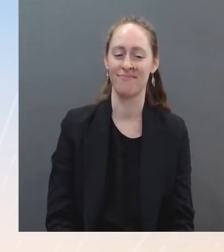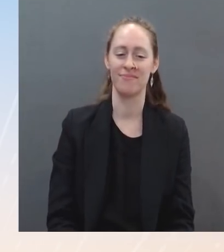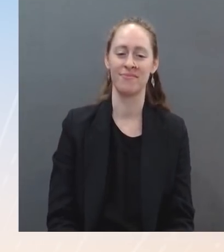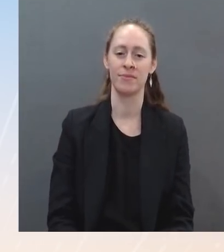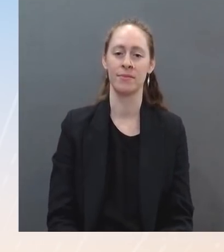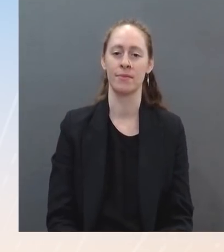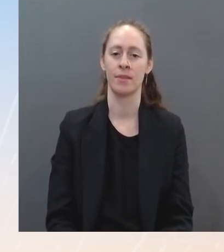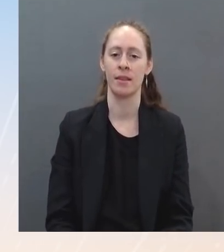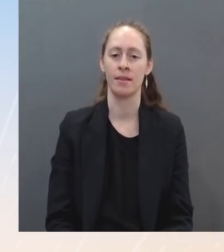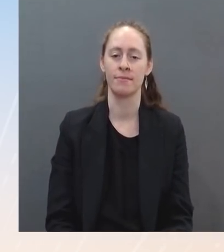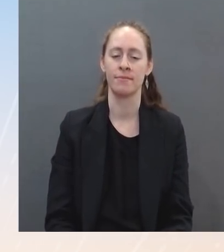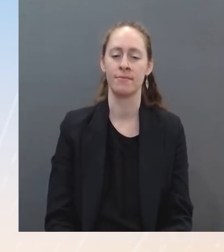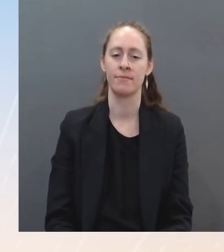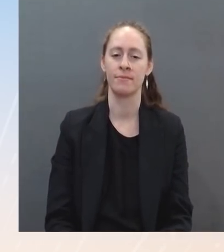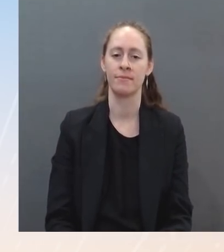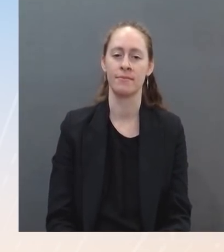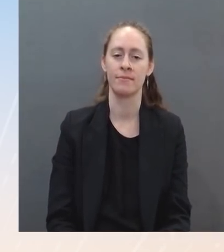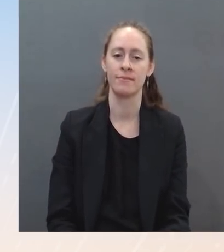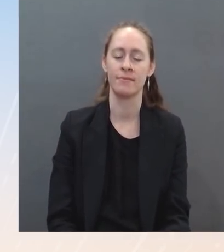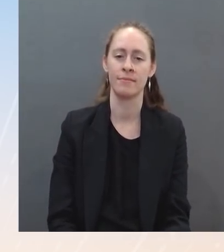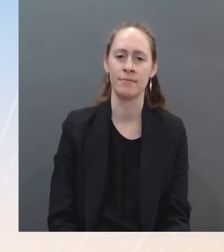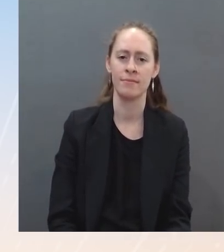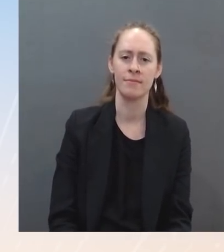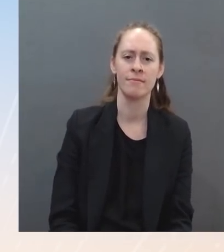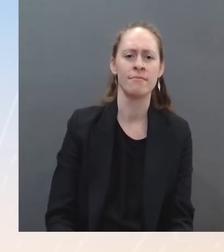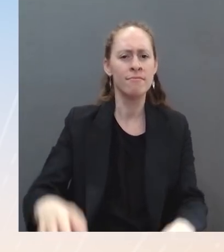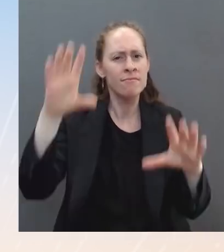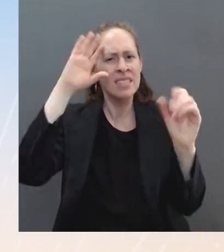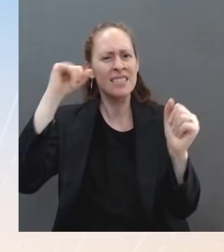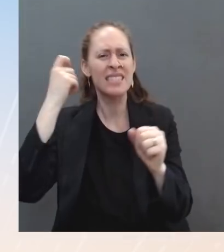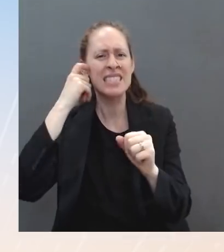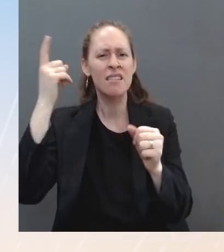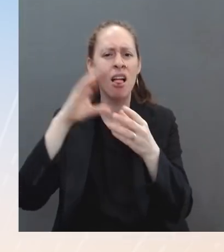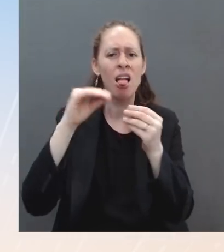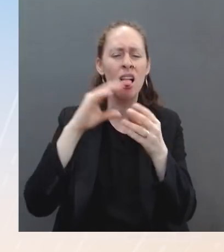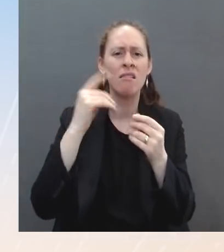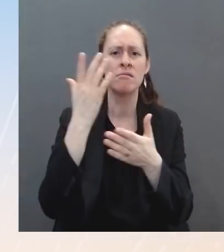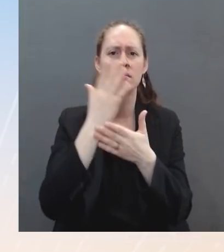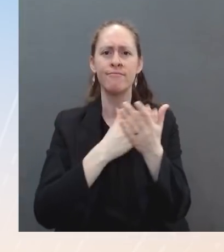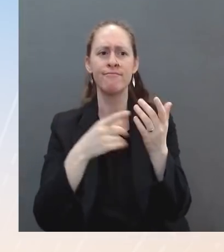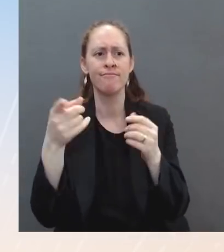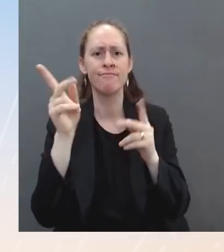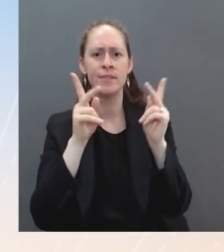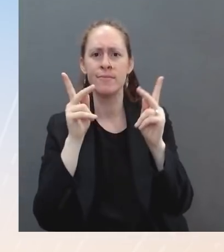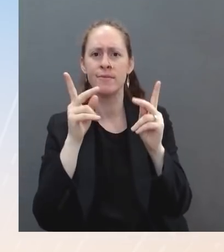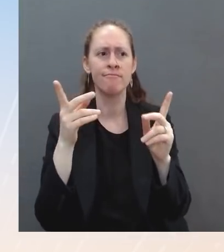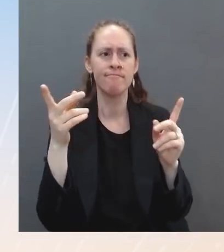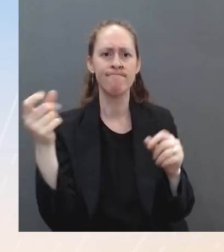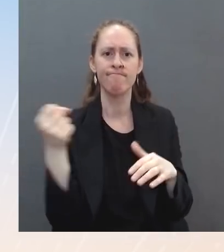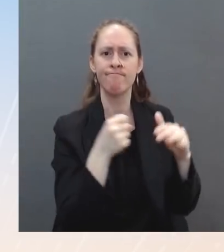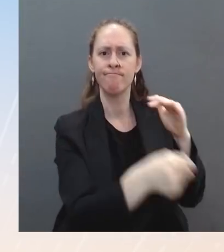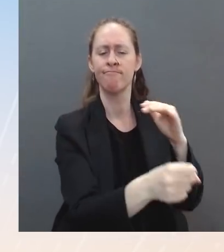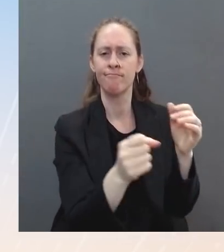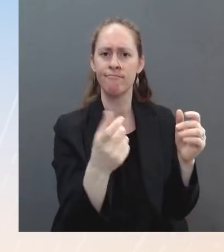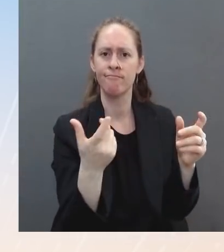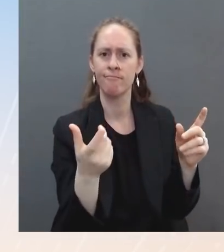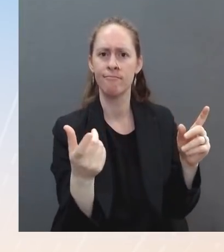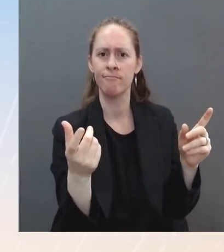can you say -- is it your understanding that those who are being arrested under house arrest are ones who sort of broke the bad news to the President about the military's performance,